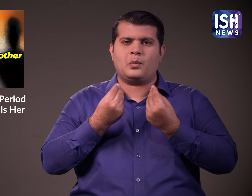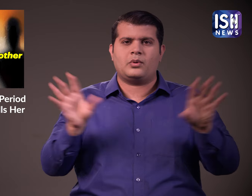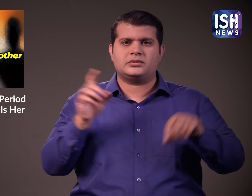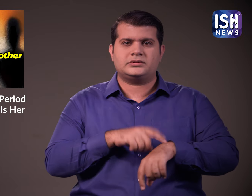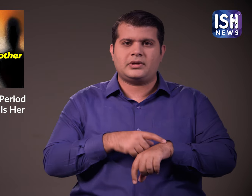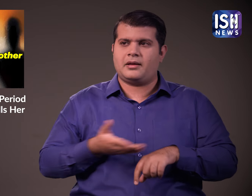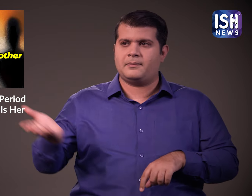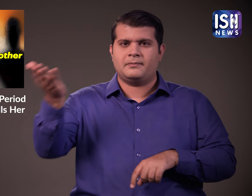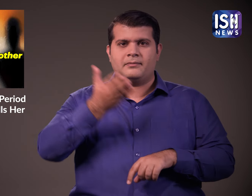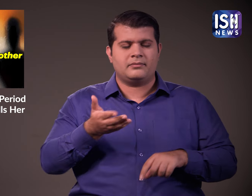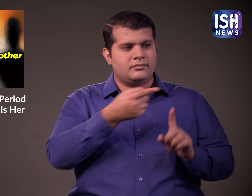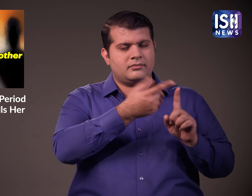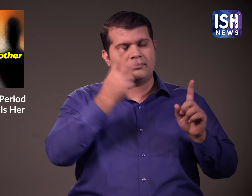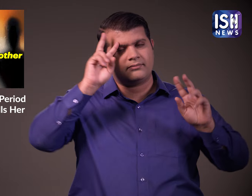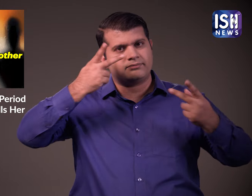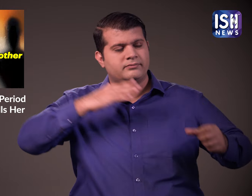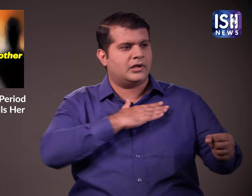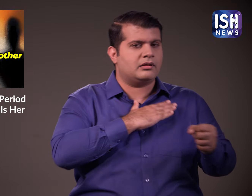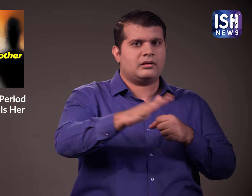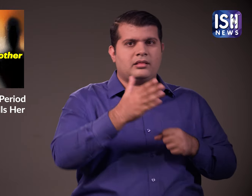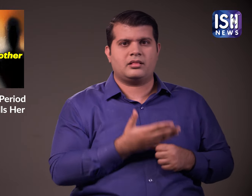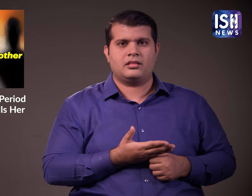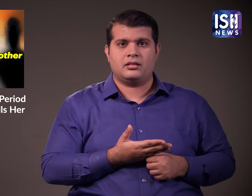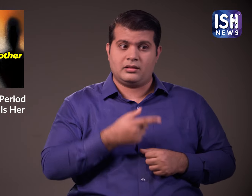it seems like a waste of time after looking at this incident.